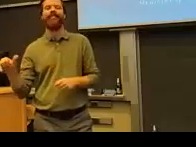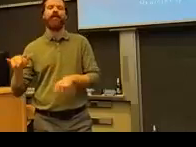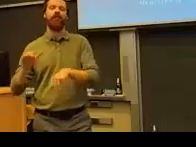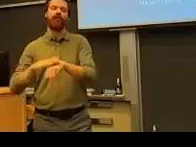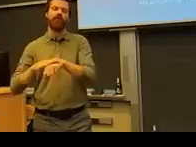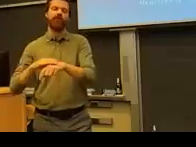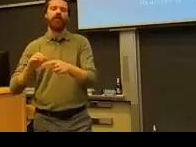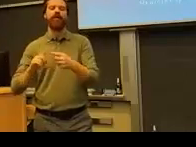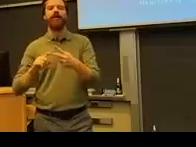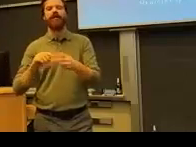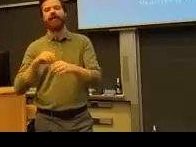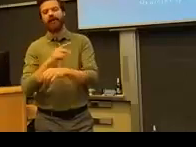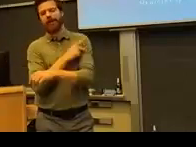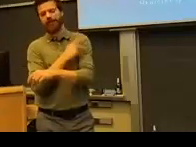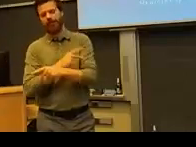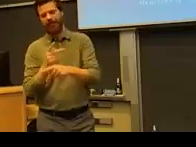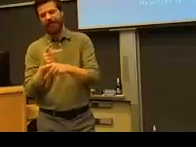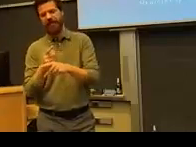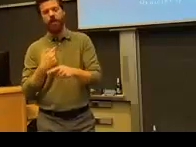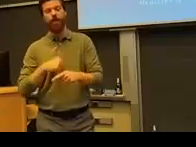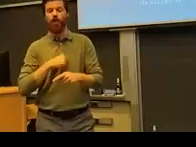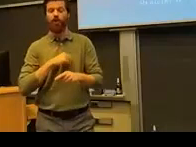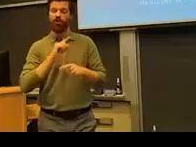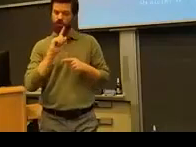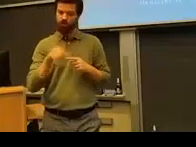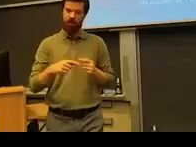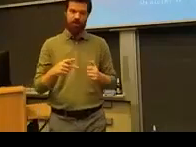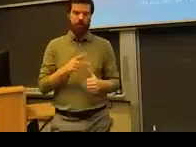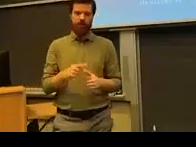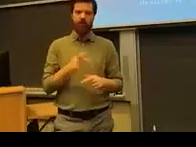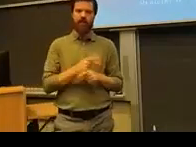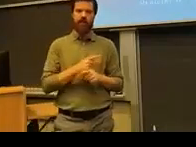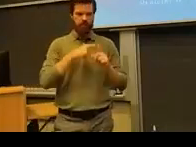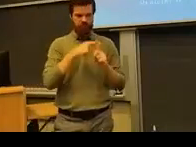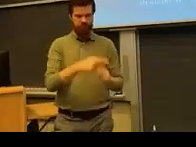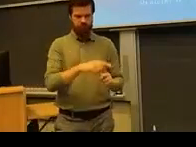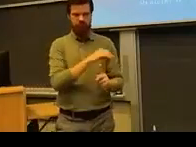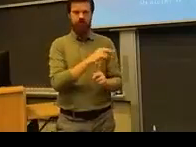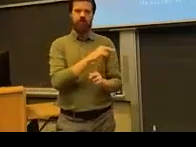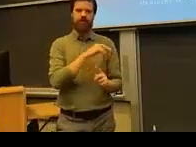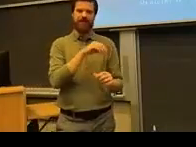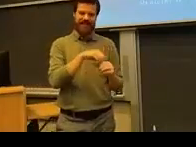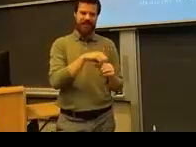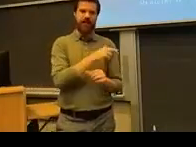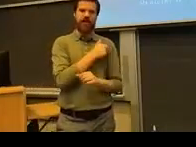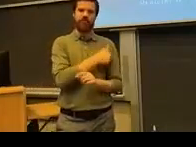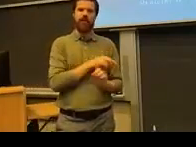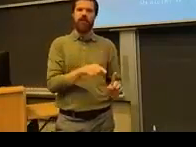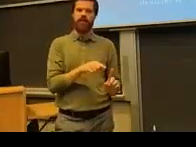inpatient care we are just primary care and then the hospital so that's what this looks